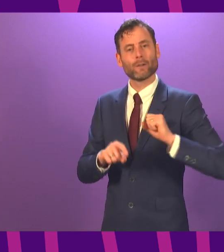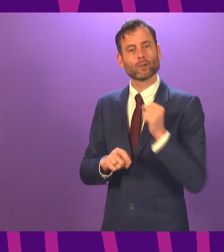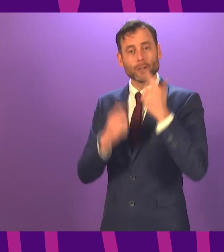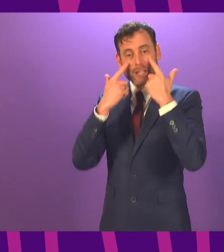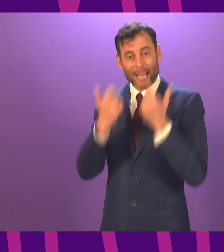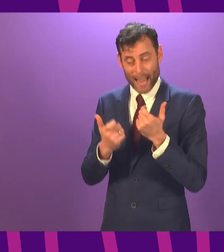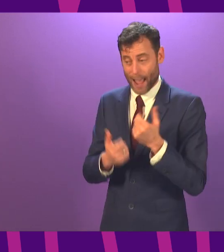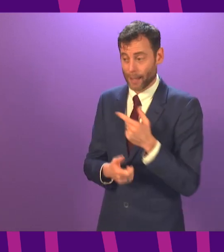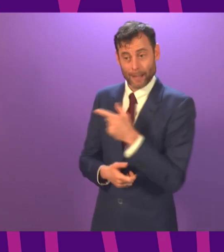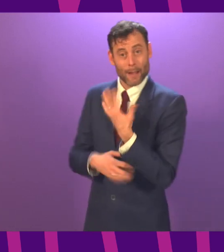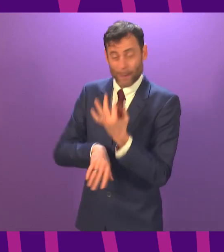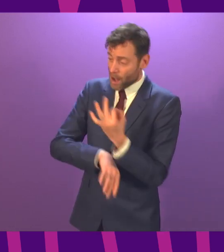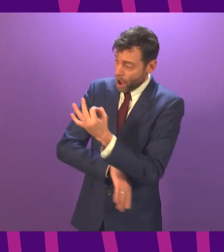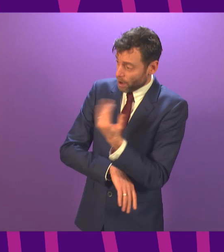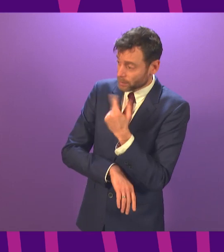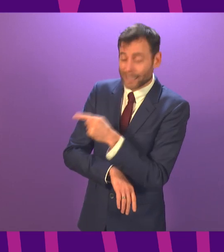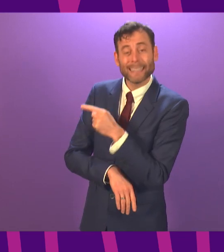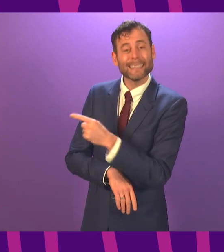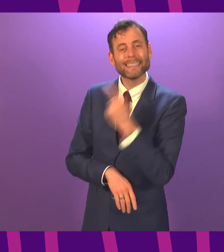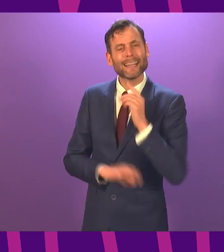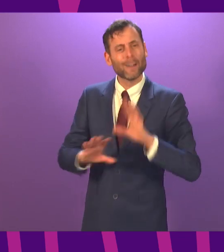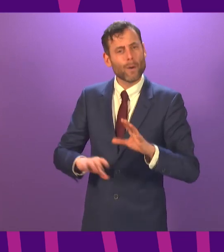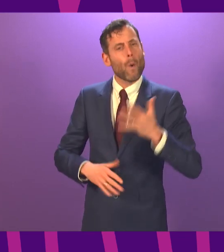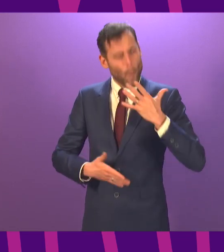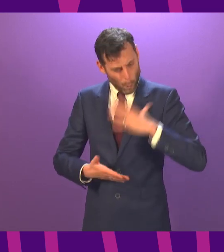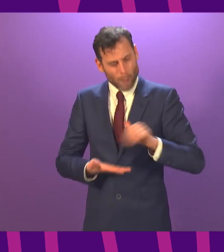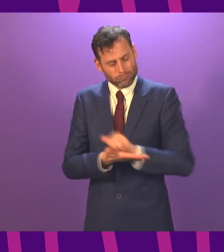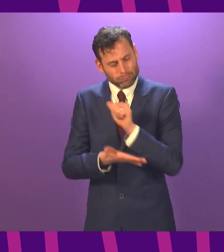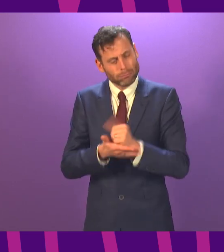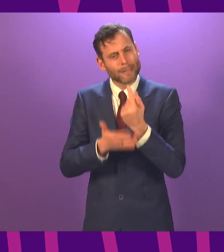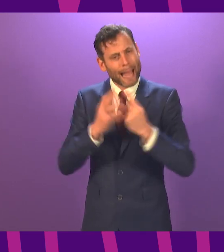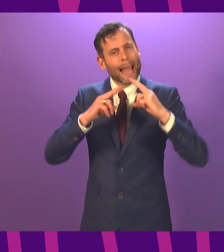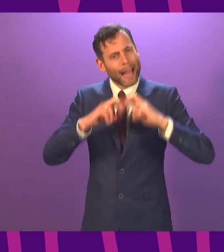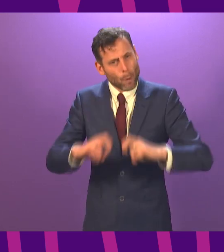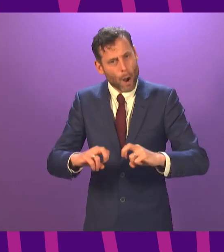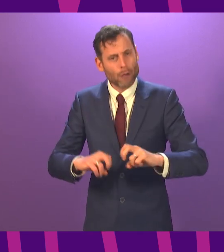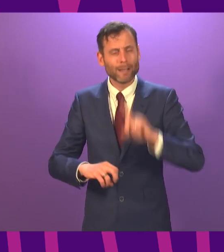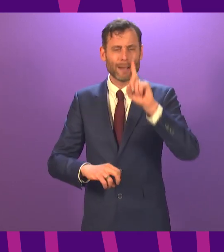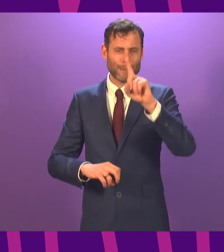Macaskill, when asked about this a few weeks ago, said that the organisation wanted an inquiry, but realised that